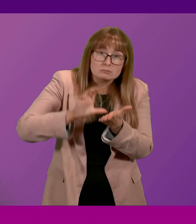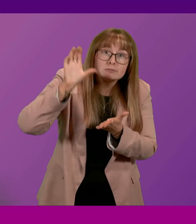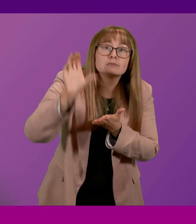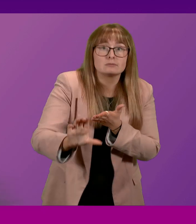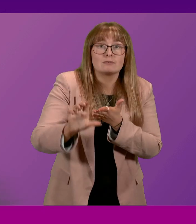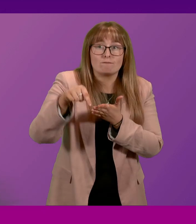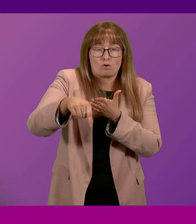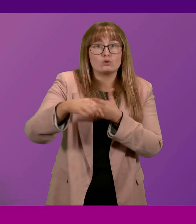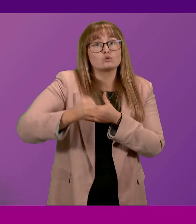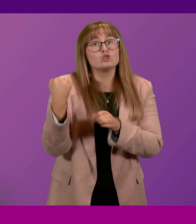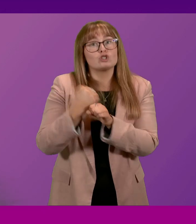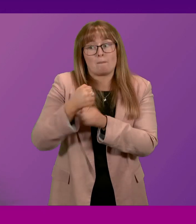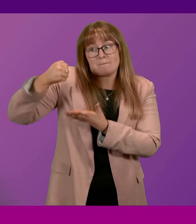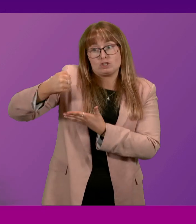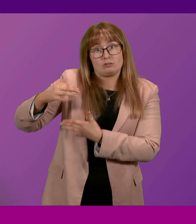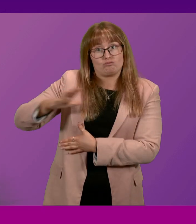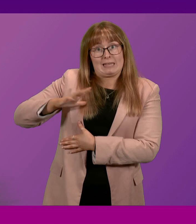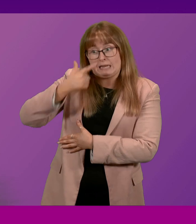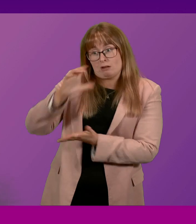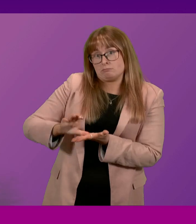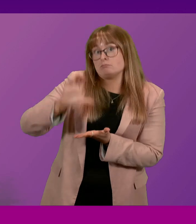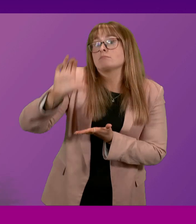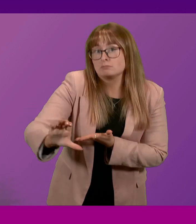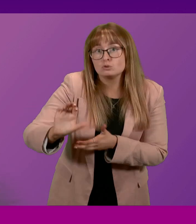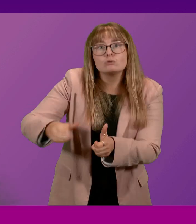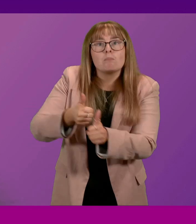in the Scottish Government’s budget that can be deployed to support the national health